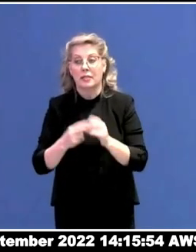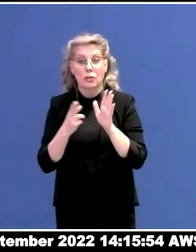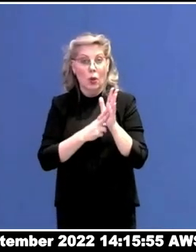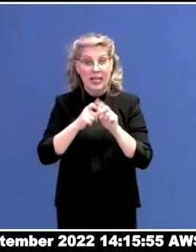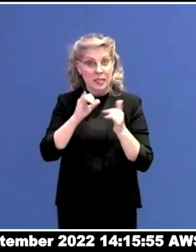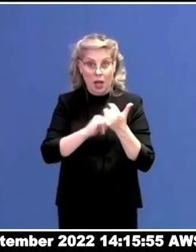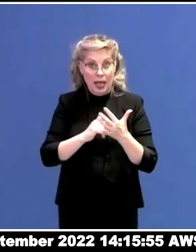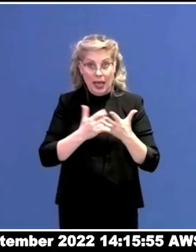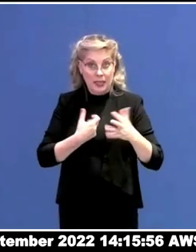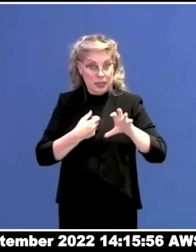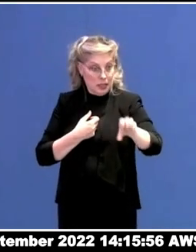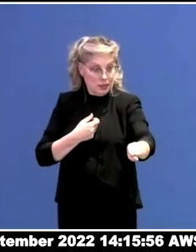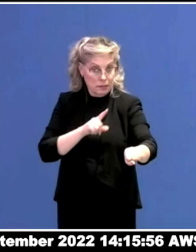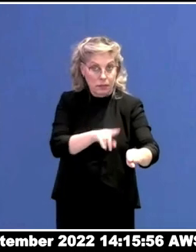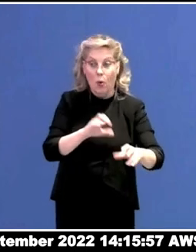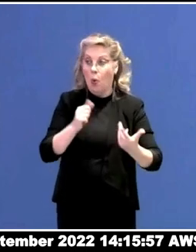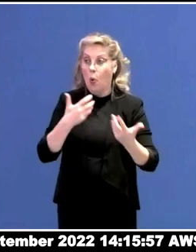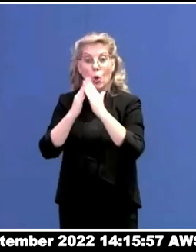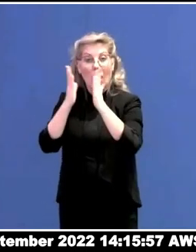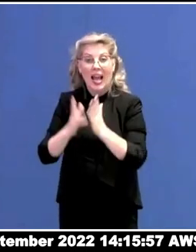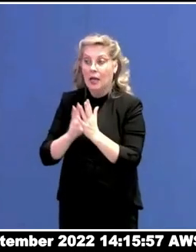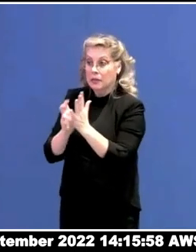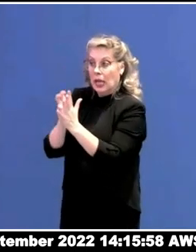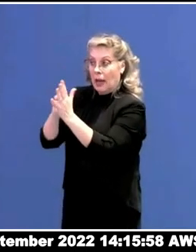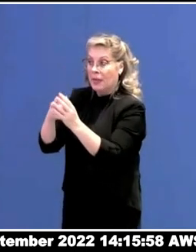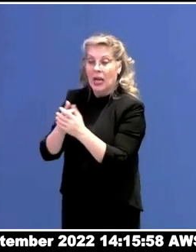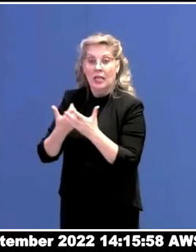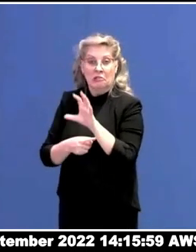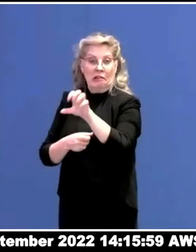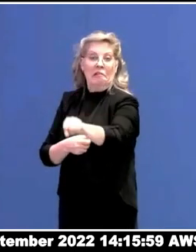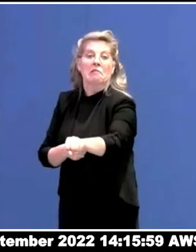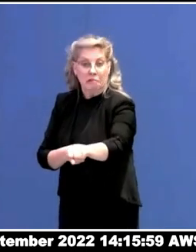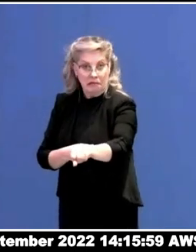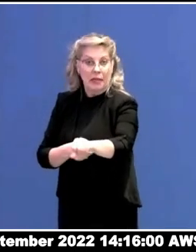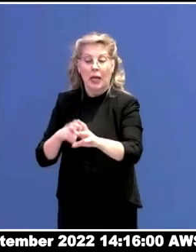Your housing application gets suspended, and that means that once you are released, you